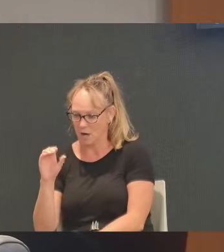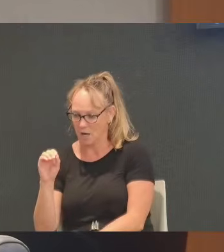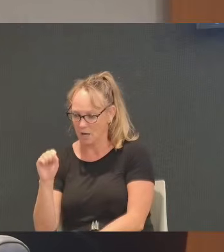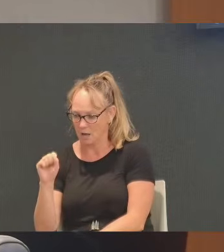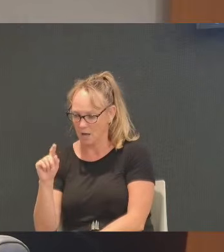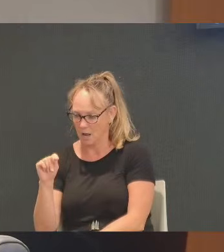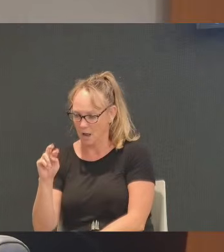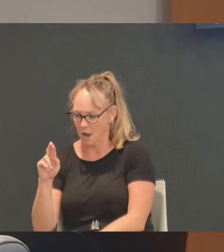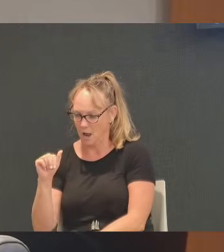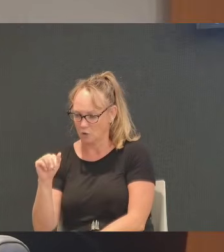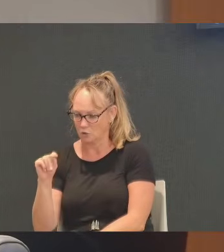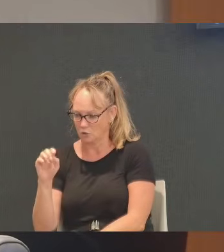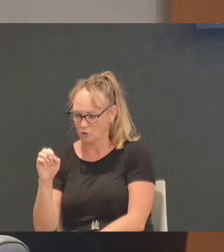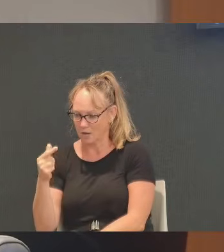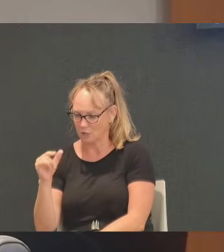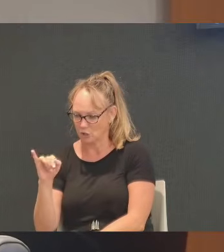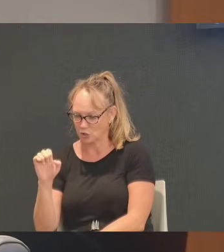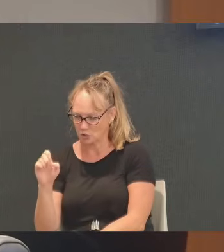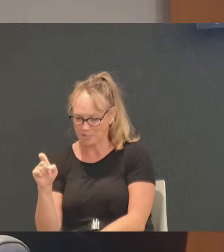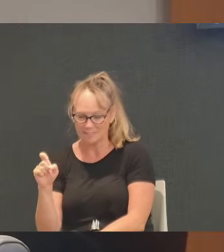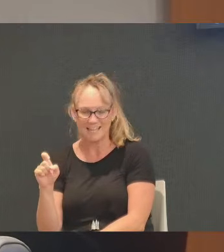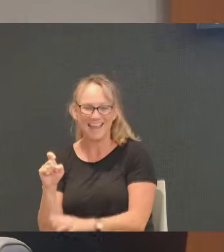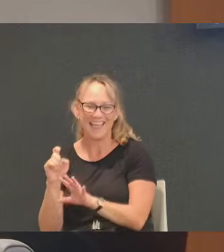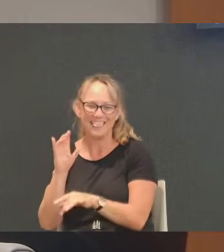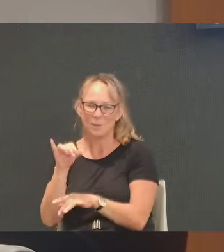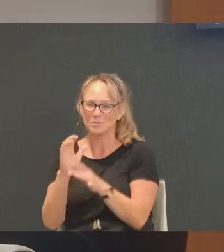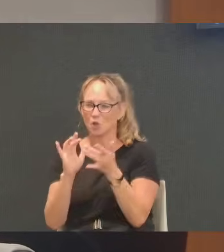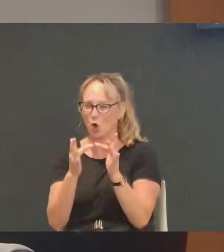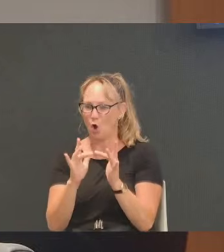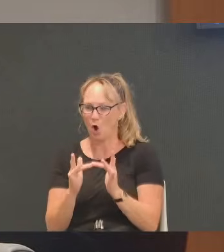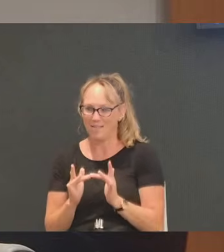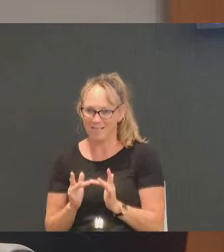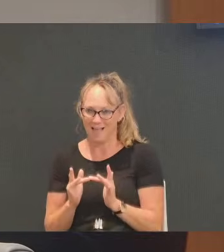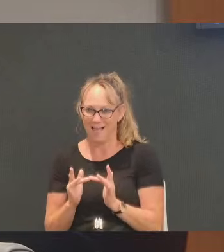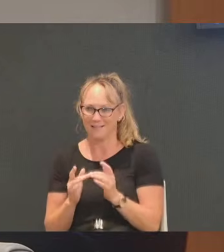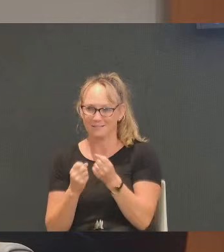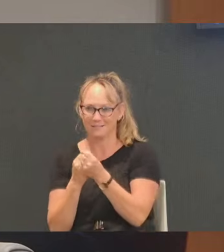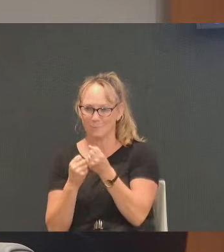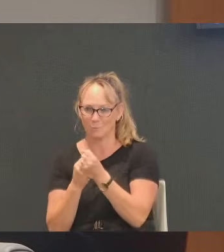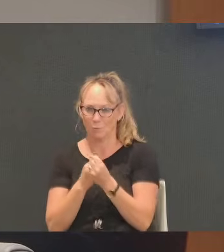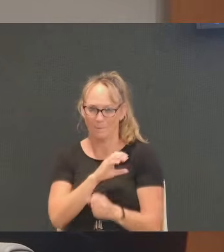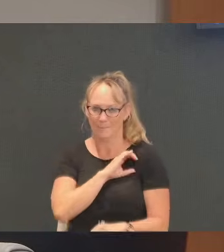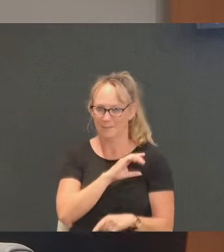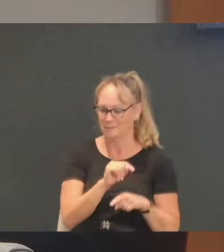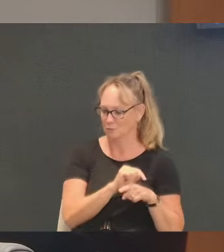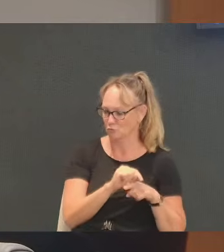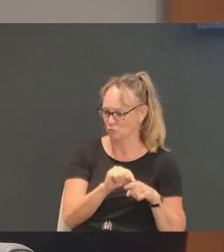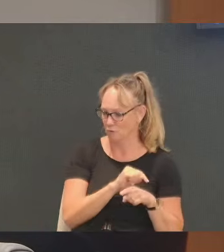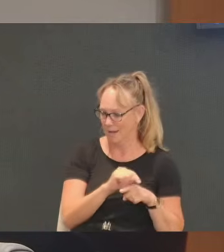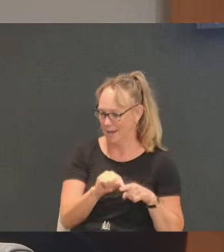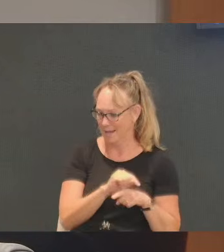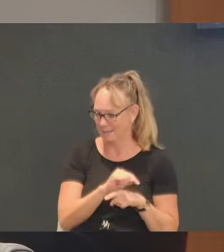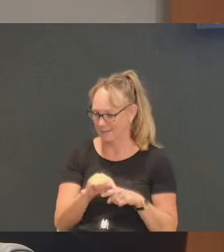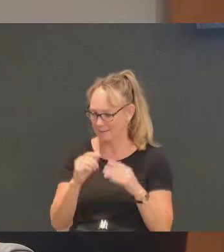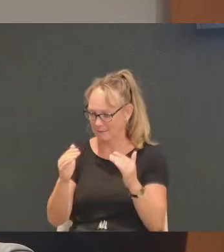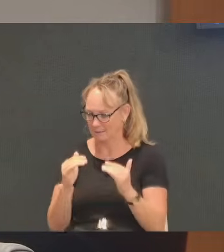was for web support and for online police academy training. Item 26 Commissioners is the award of